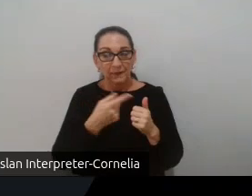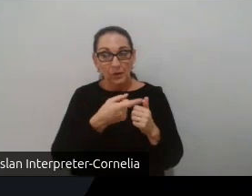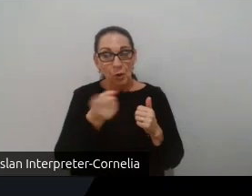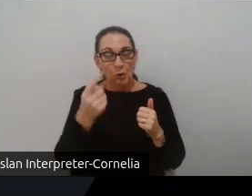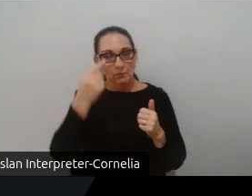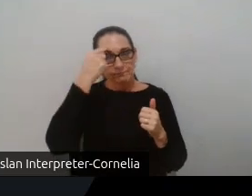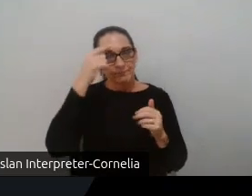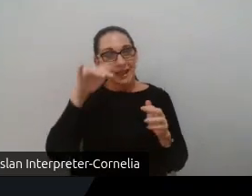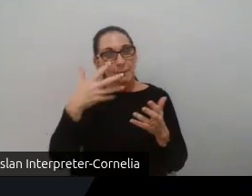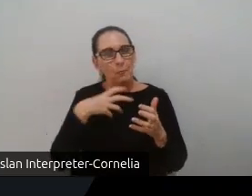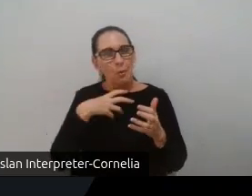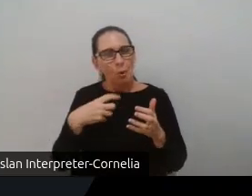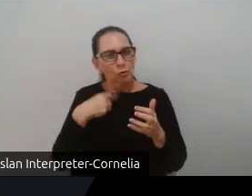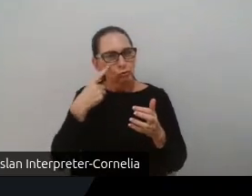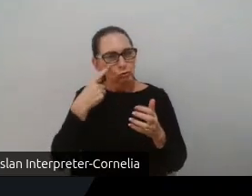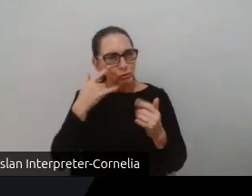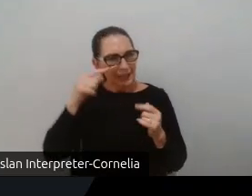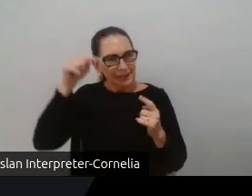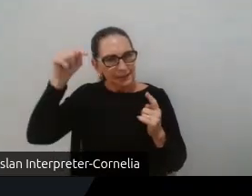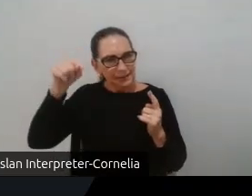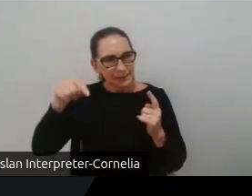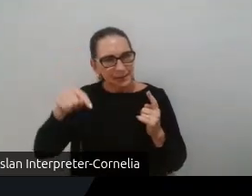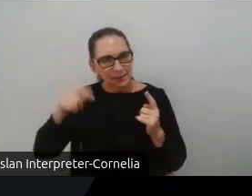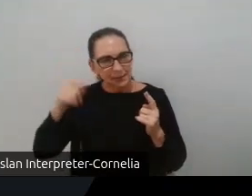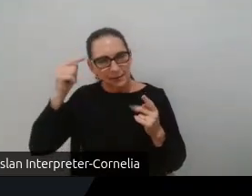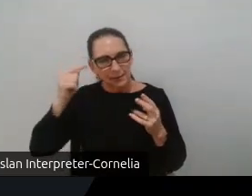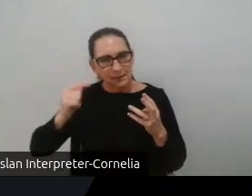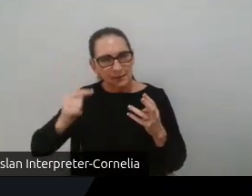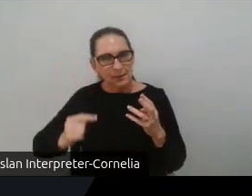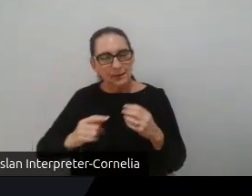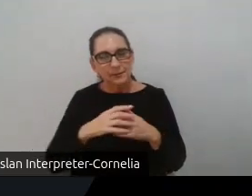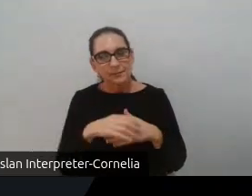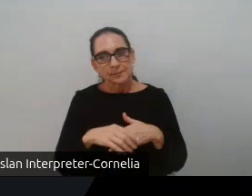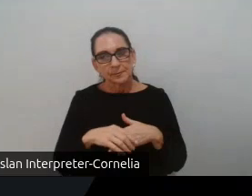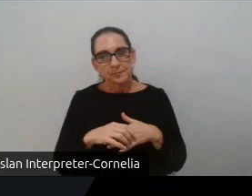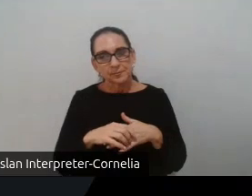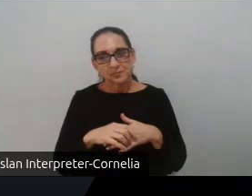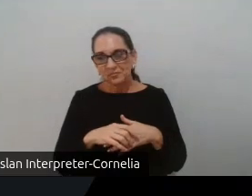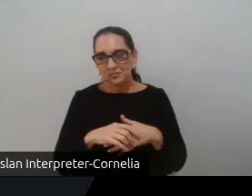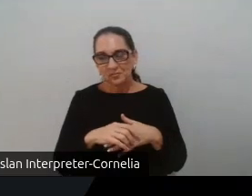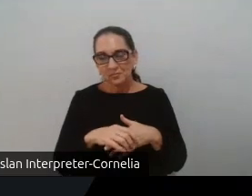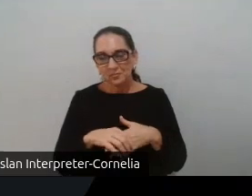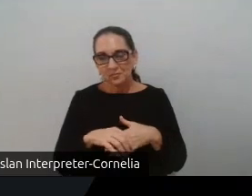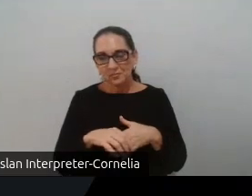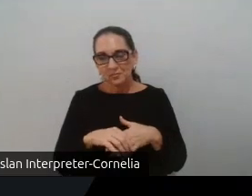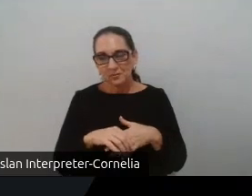I'll keep scrolling down and check. At this point, that's all we've got. We've got a couple more